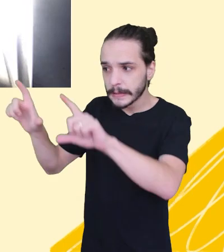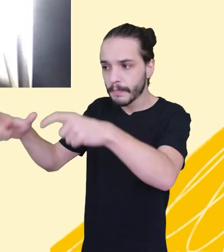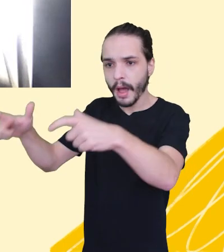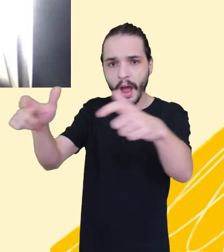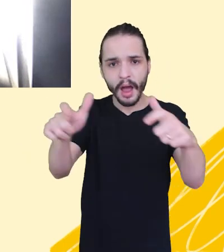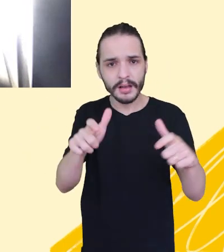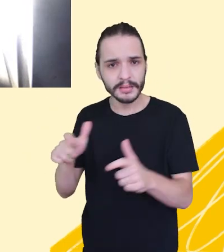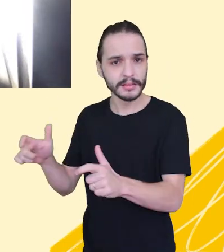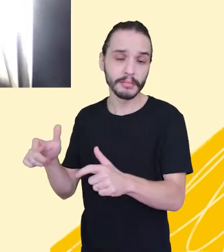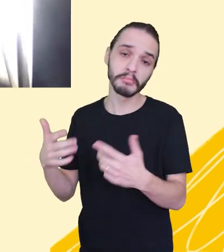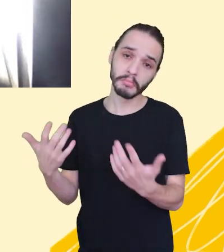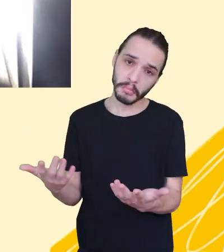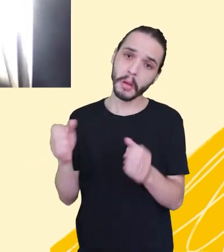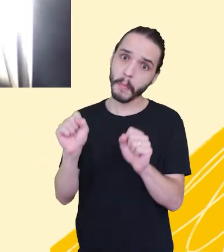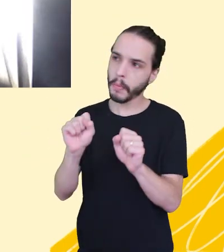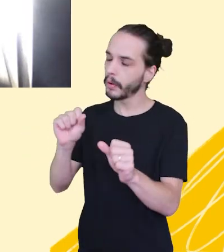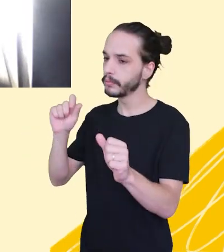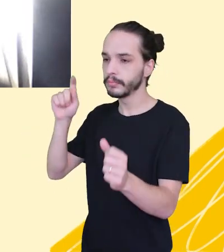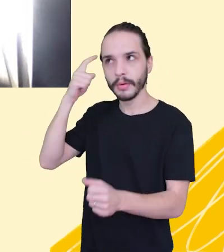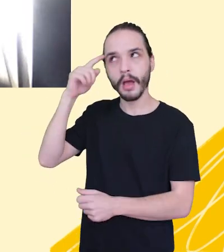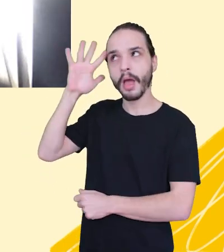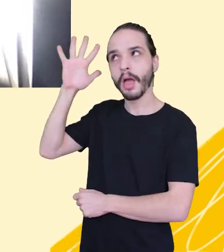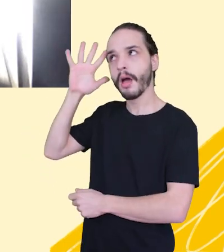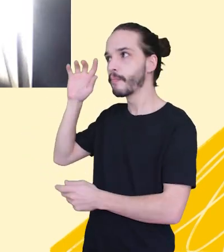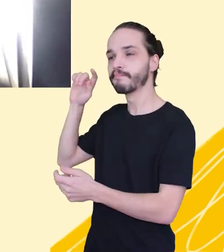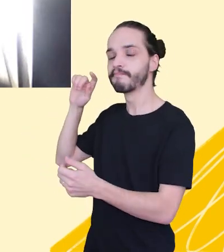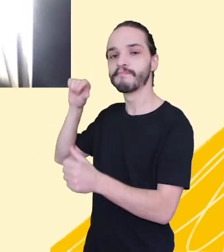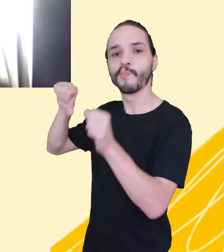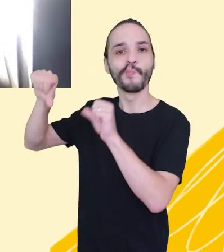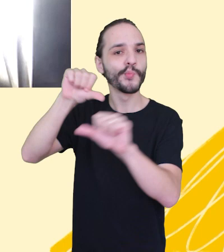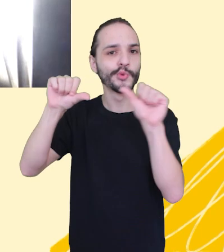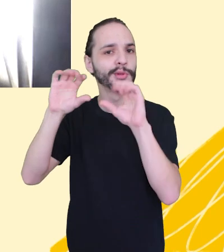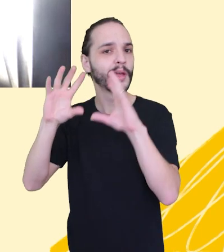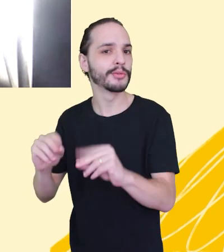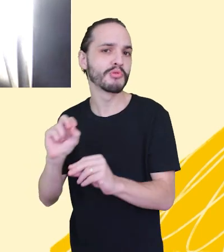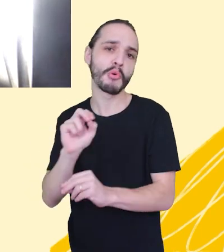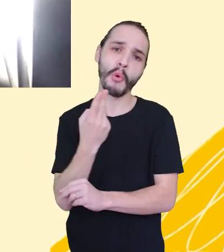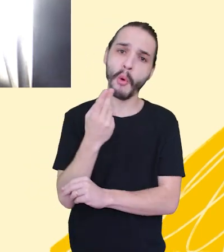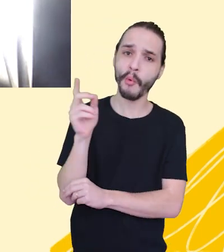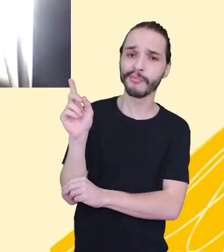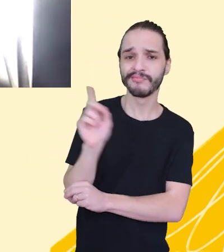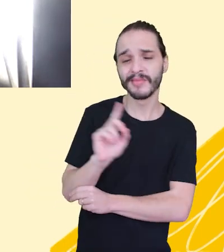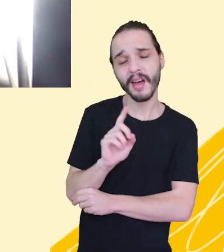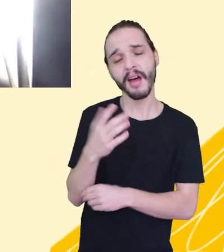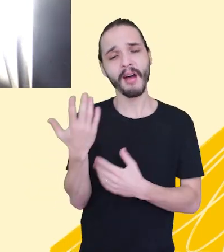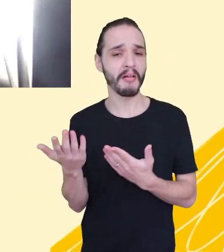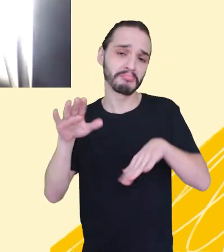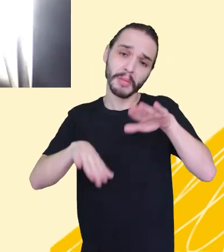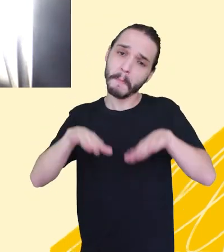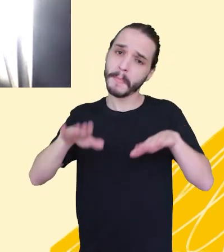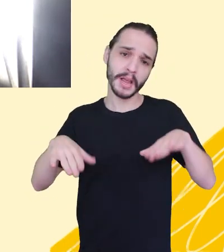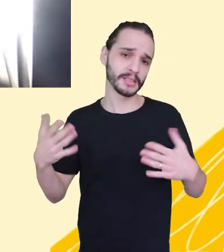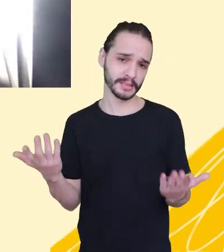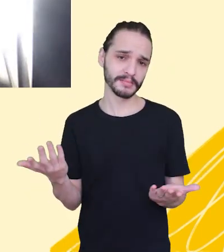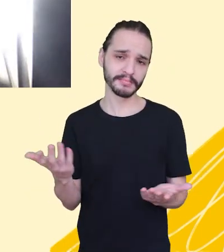again changes what was in my mind maybe, or maybe not. But maybe.